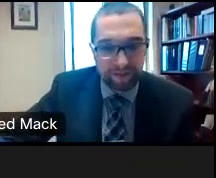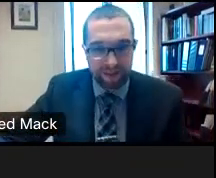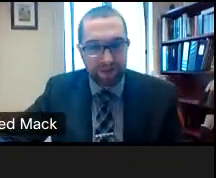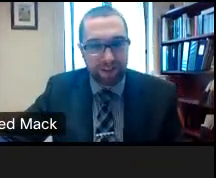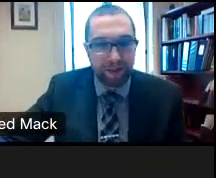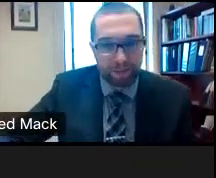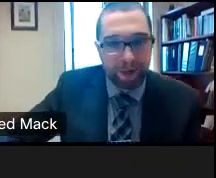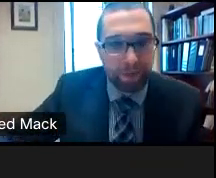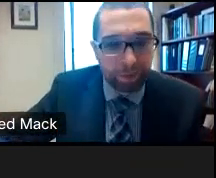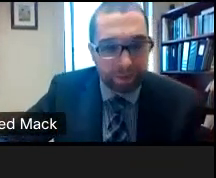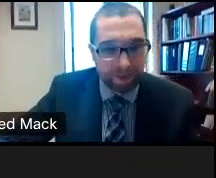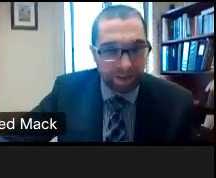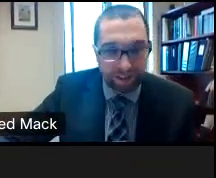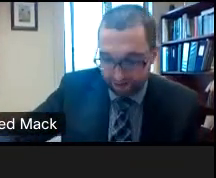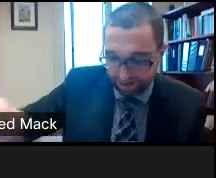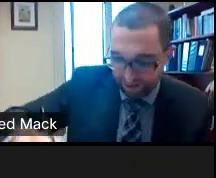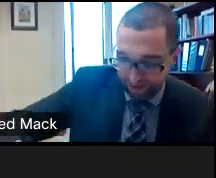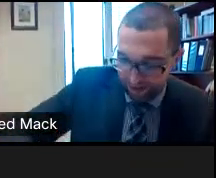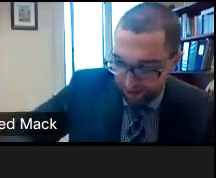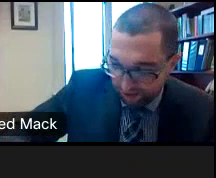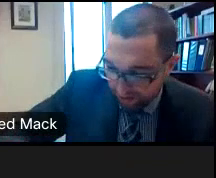Sounds like that probably wasn't the case. Okay.